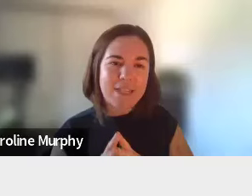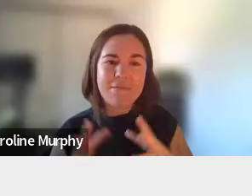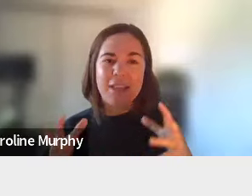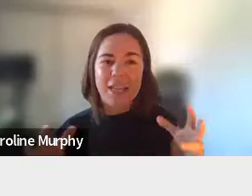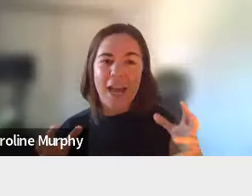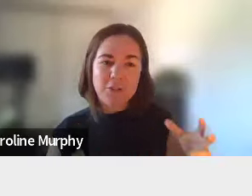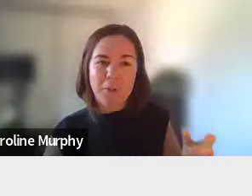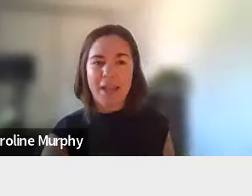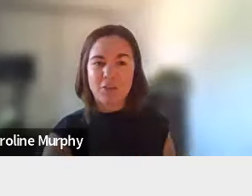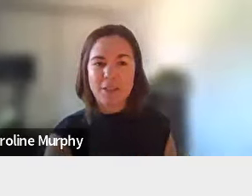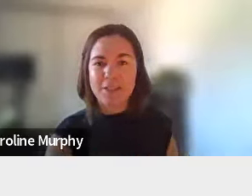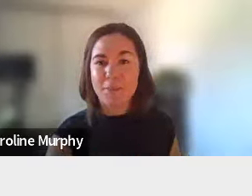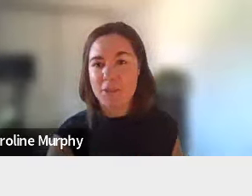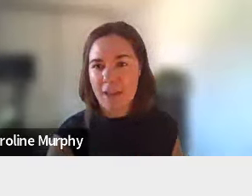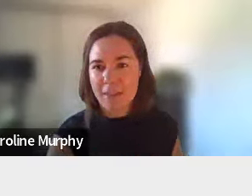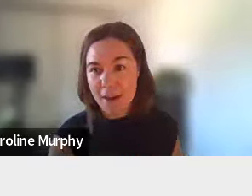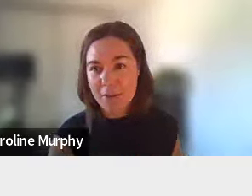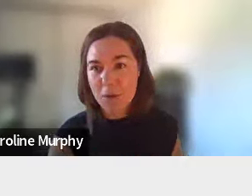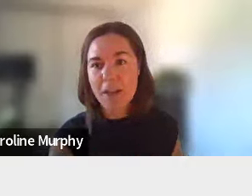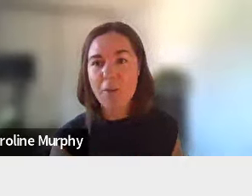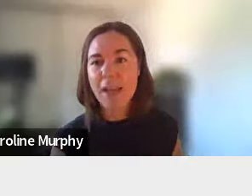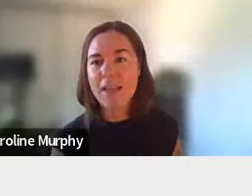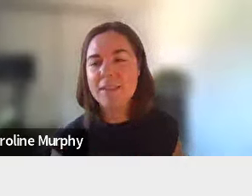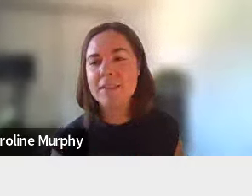It didn't really catch my interest as much as I thought it would going in.